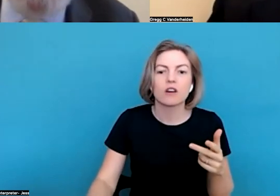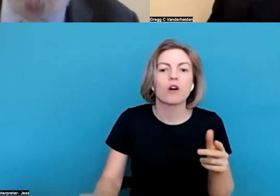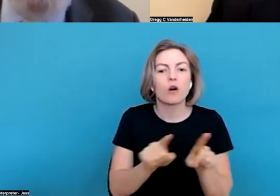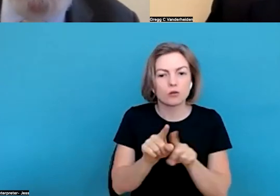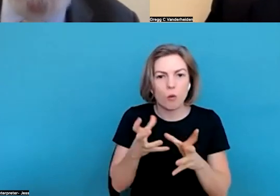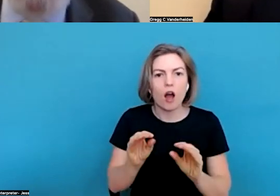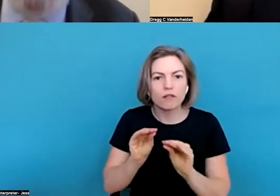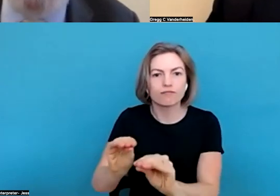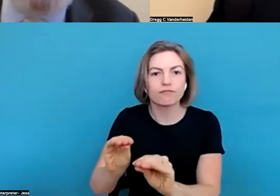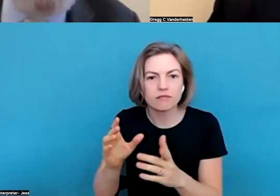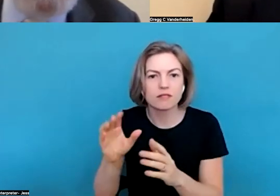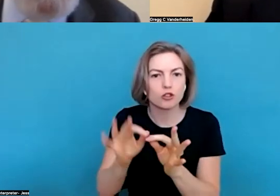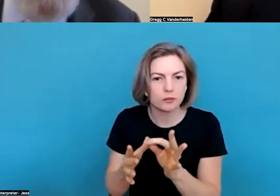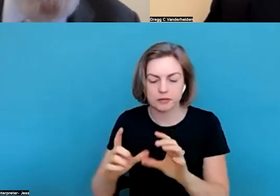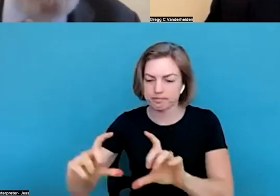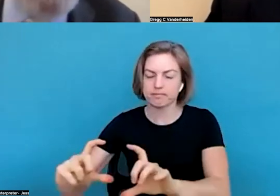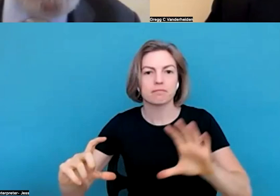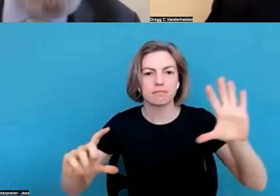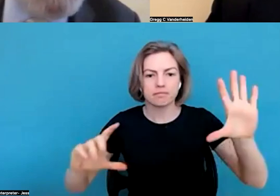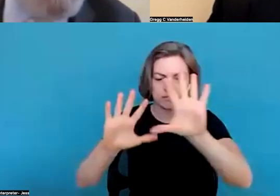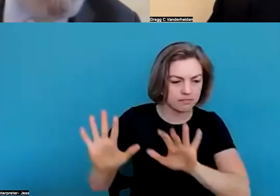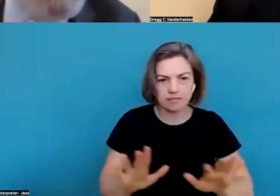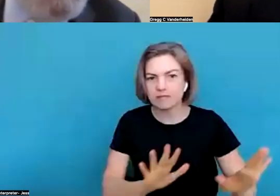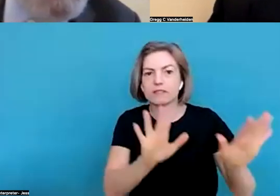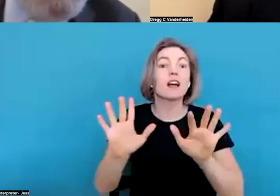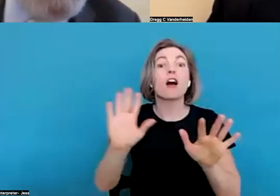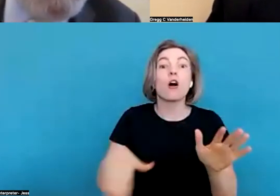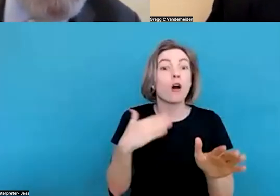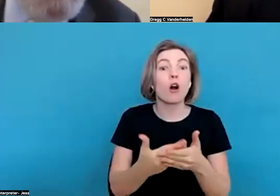are available, and get them all up. So as soon as we can get that all processed, I would say,